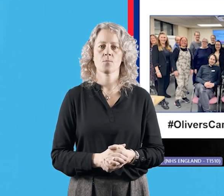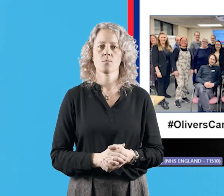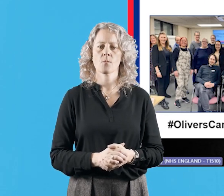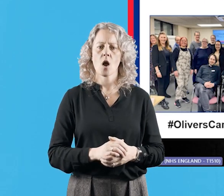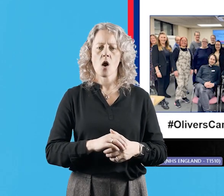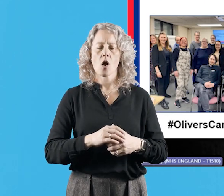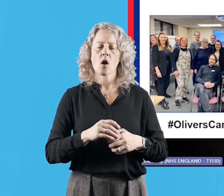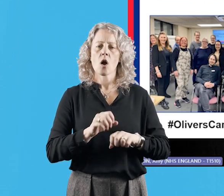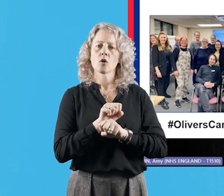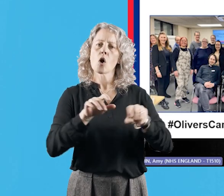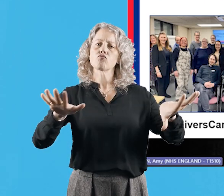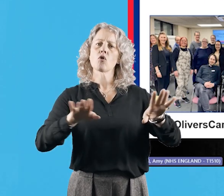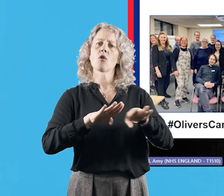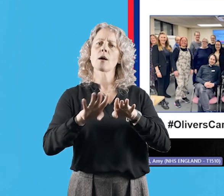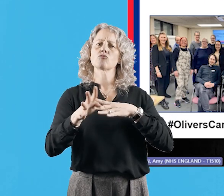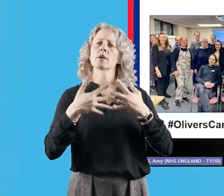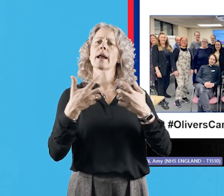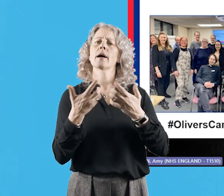So how we actually rolling out the training?